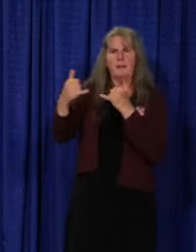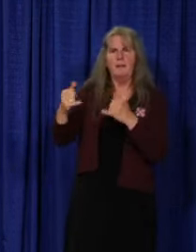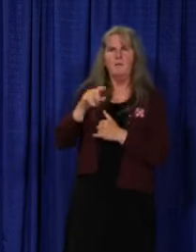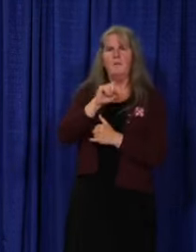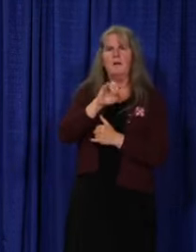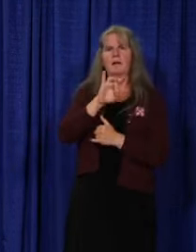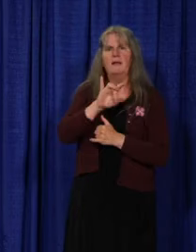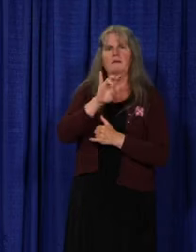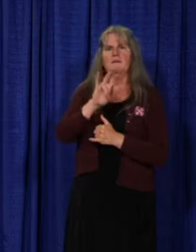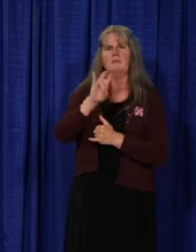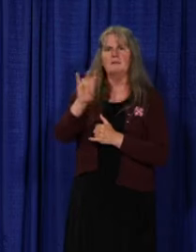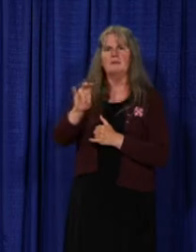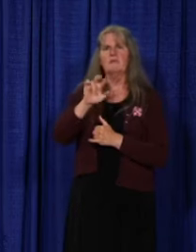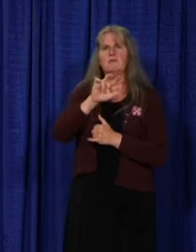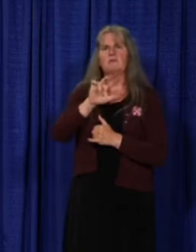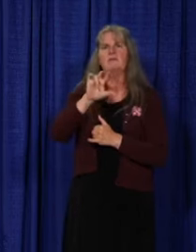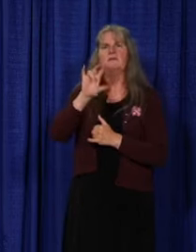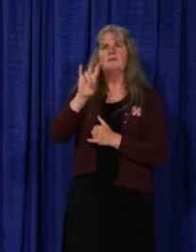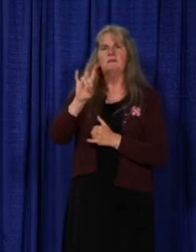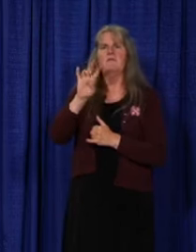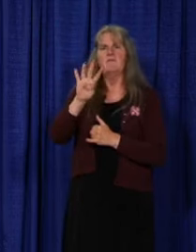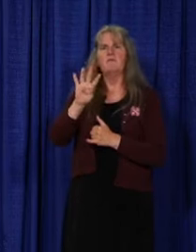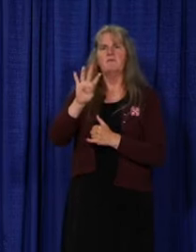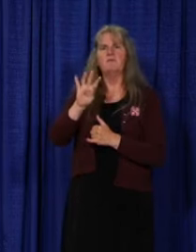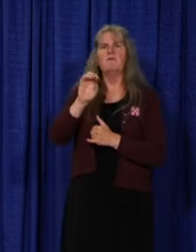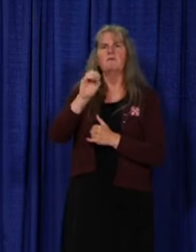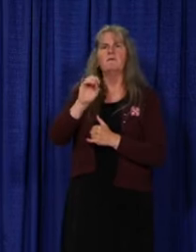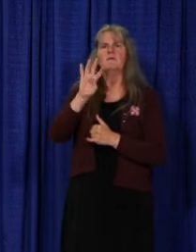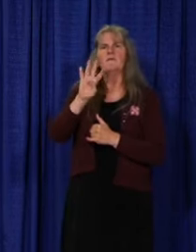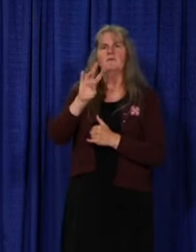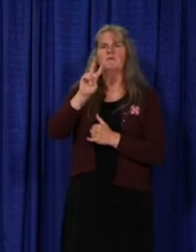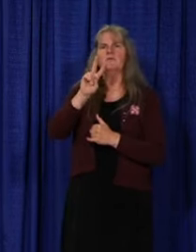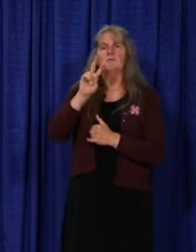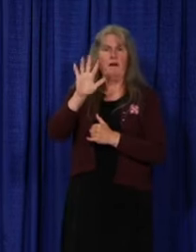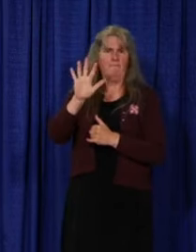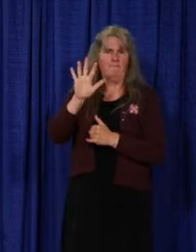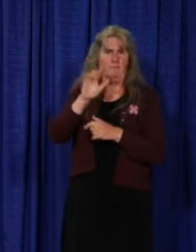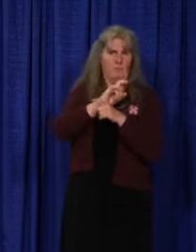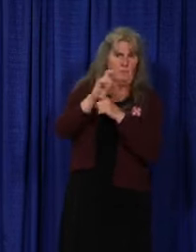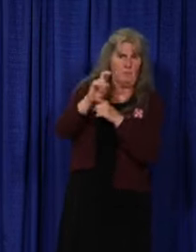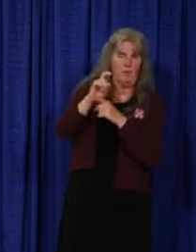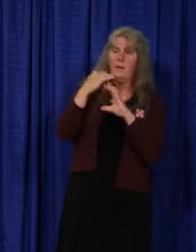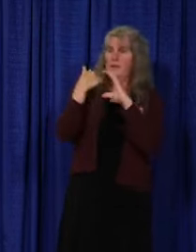Again, 1-877-374-0425. Or e-mail